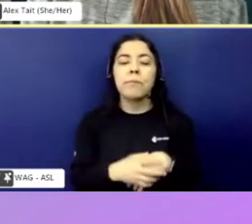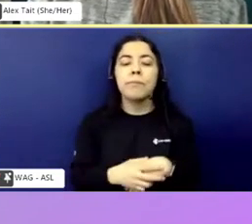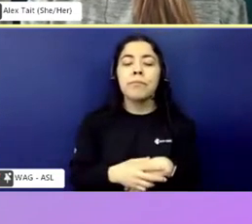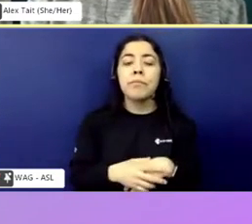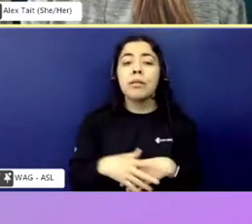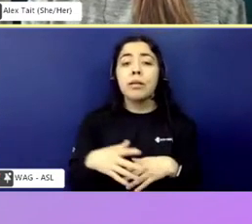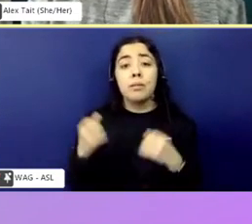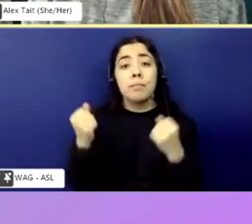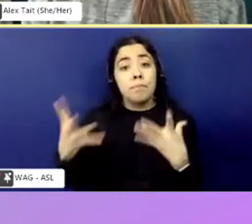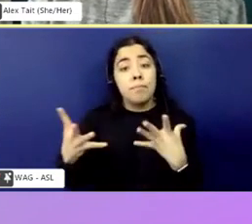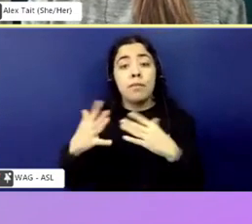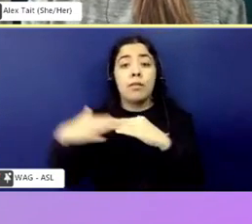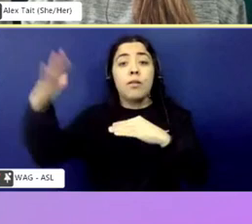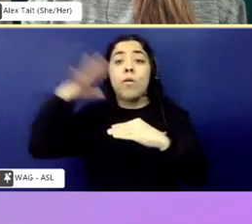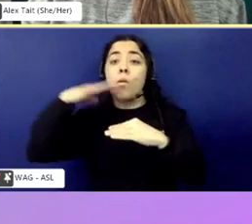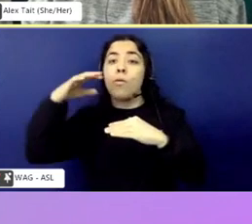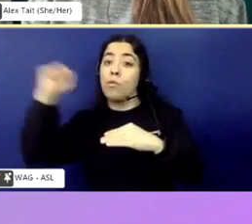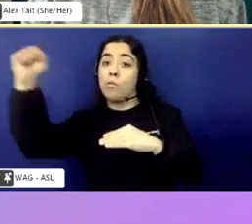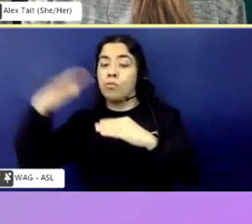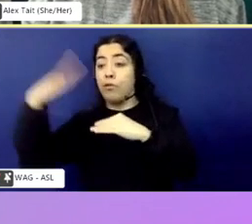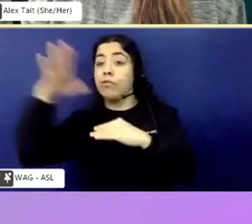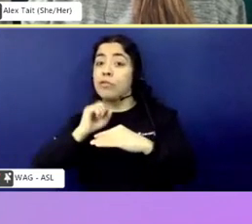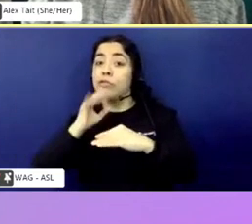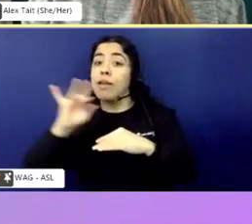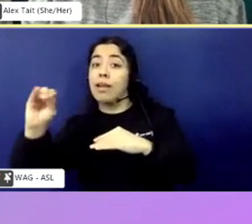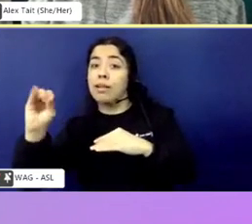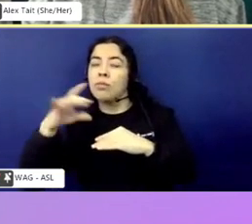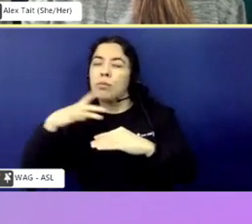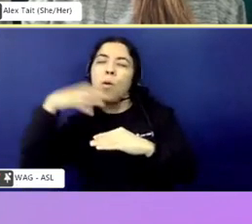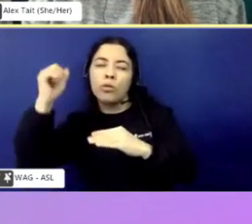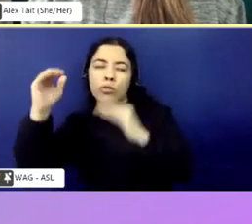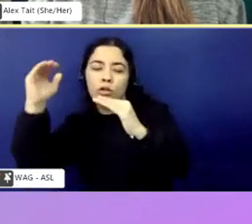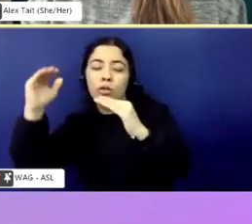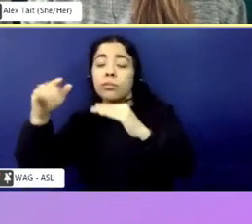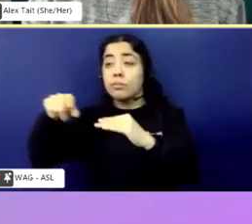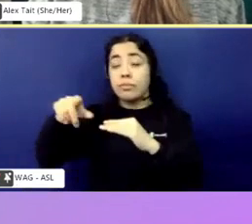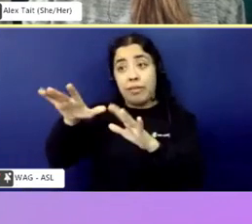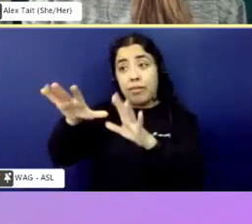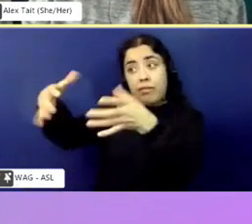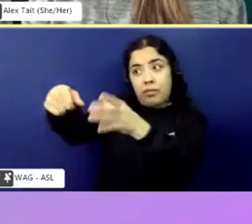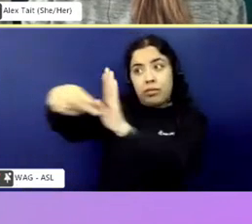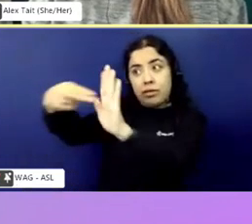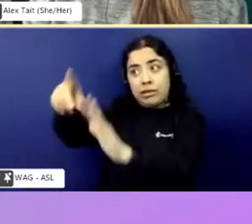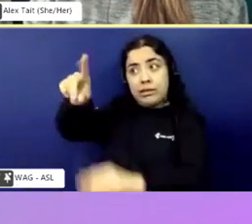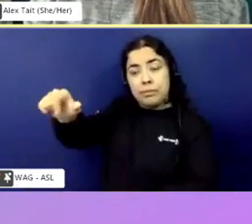of perceived disability in a panel study of the oldest old. A high portion of who